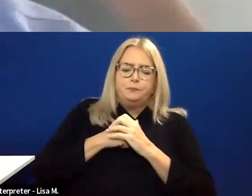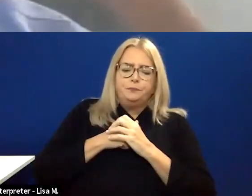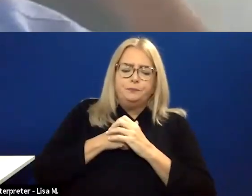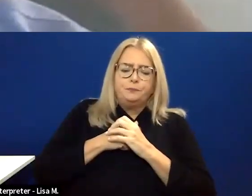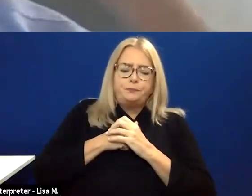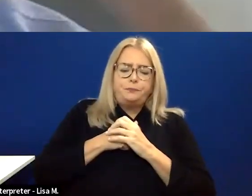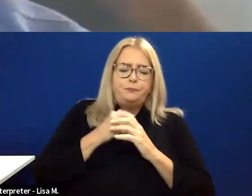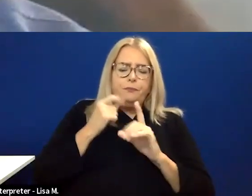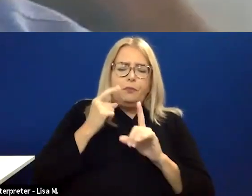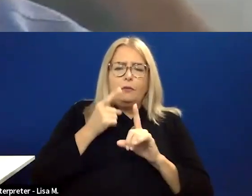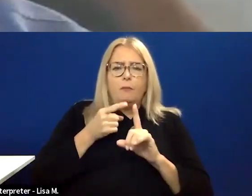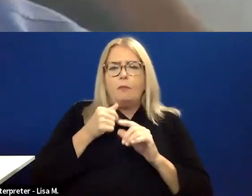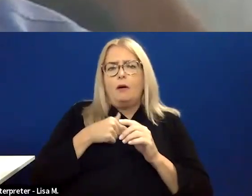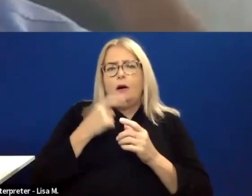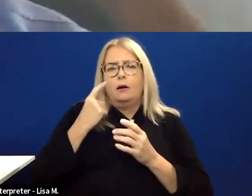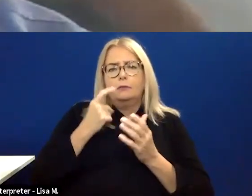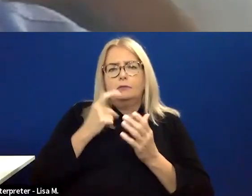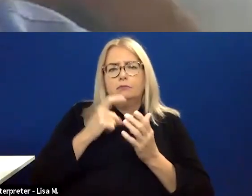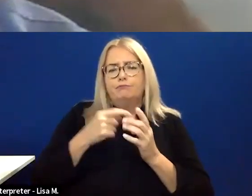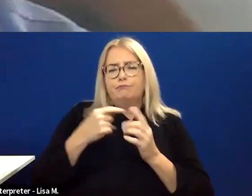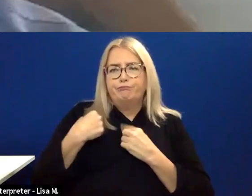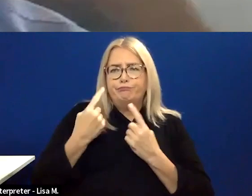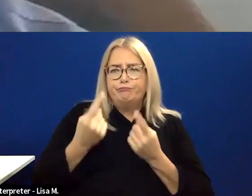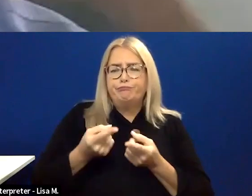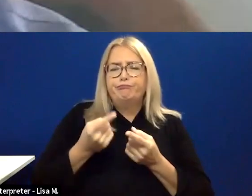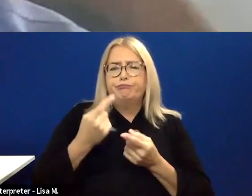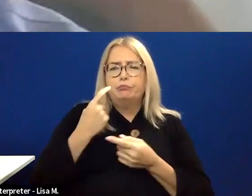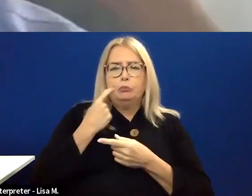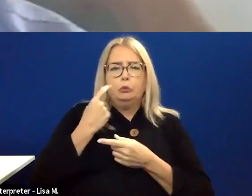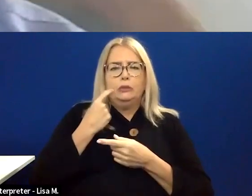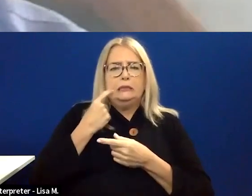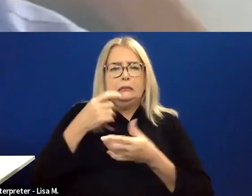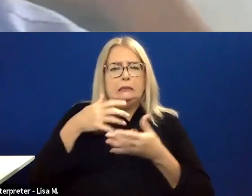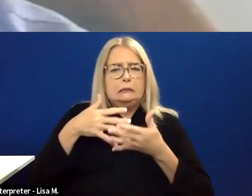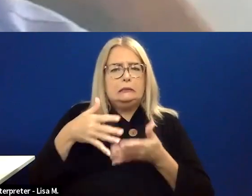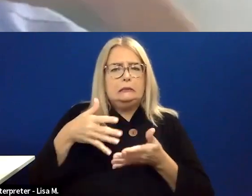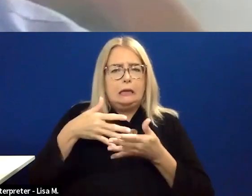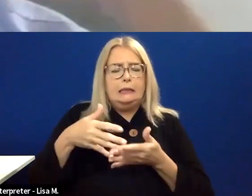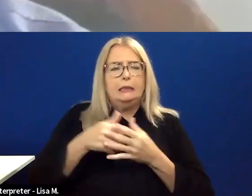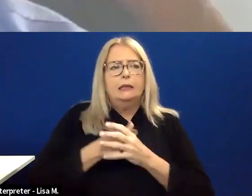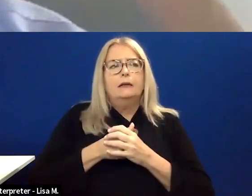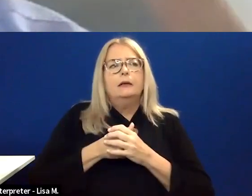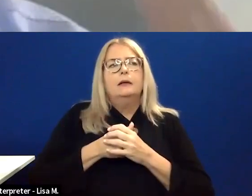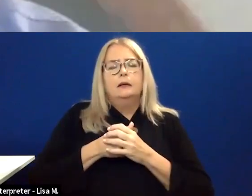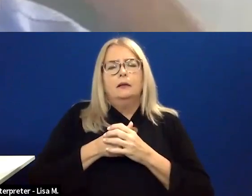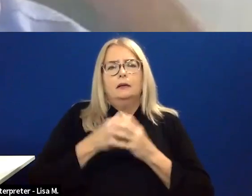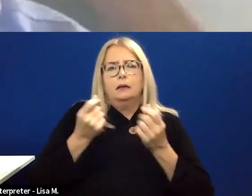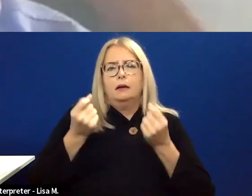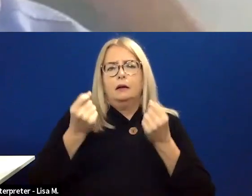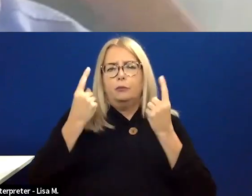recognize in the last study that I was that I was doing related to comprehension it was the Reading